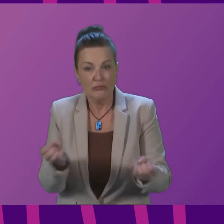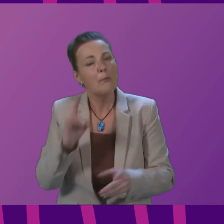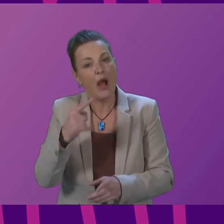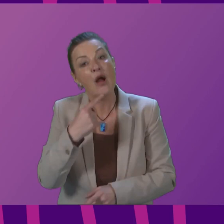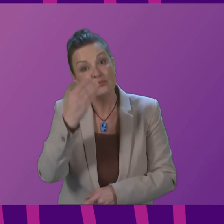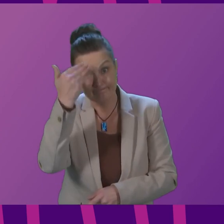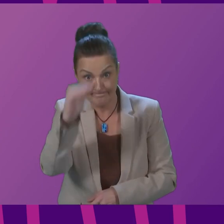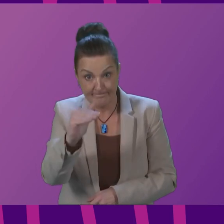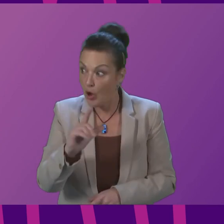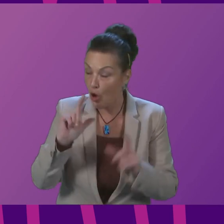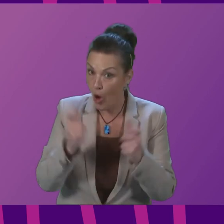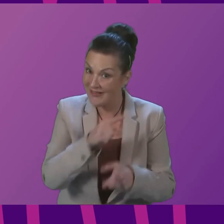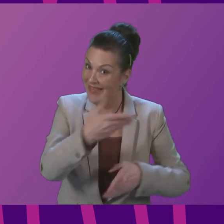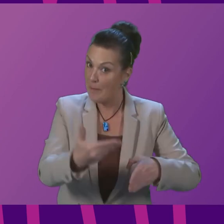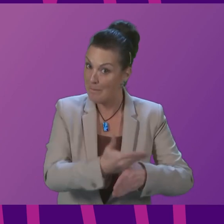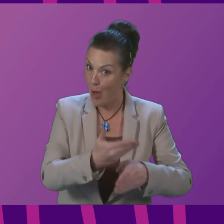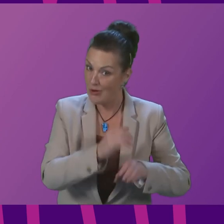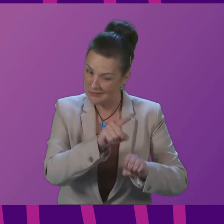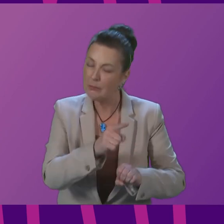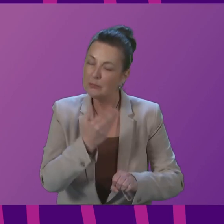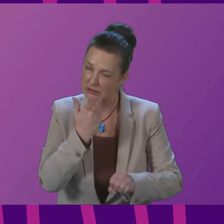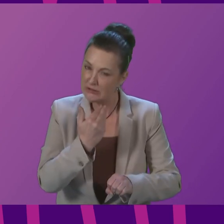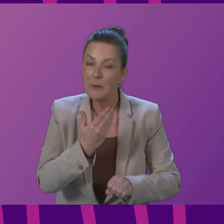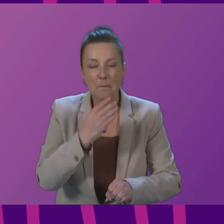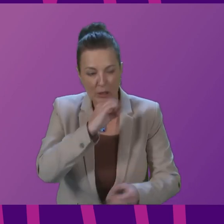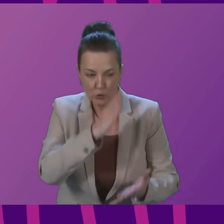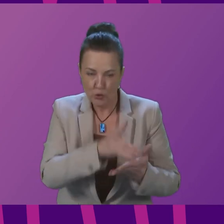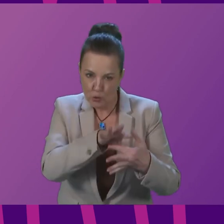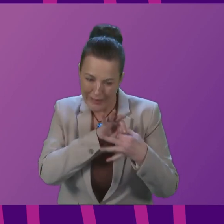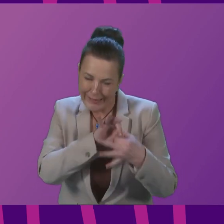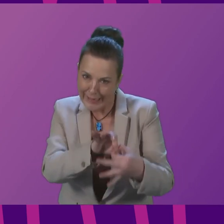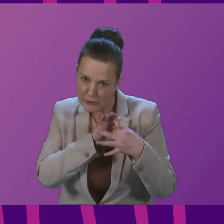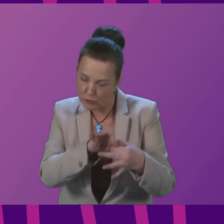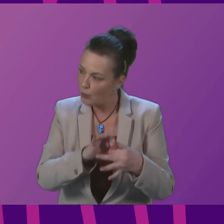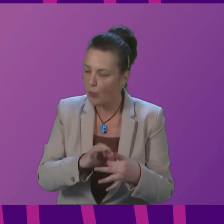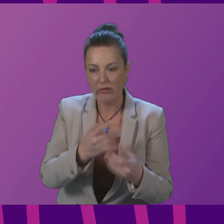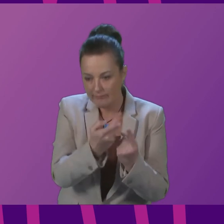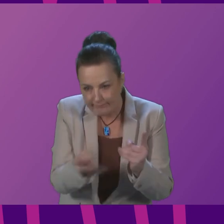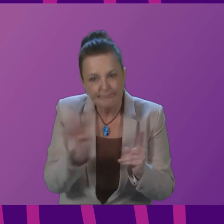are the employers here, that they should ensure that they are engaging to resolve the issue as quickly as possible.